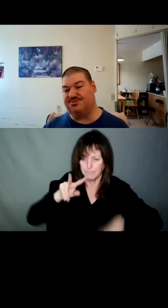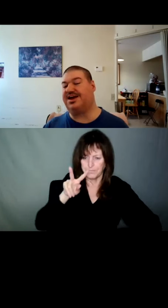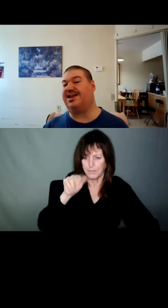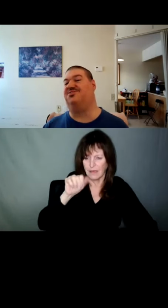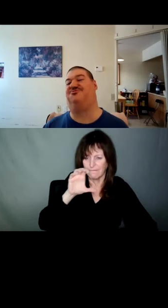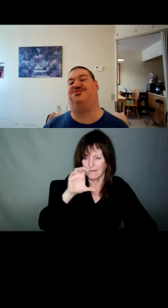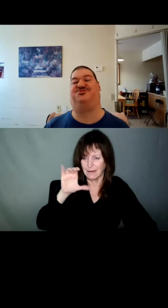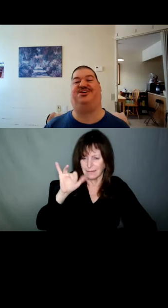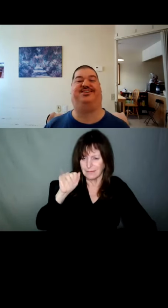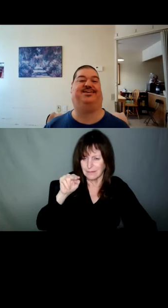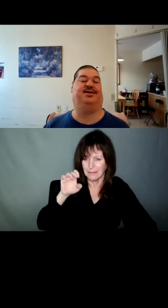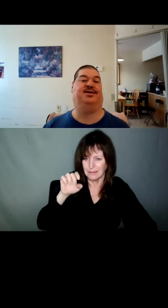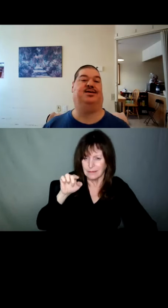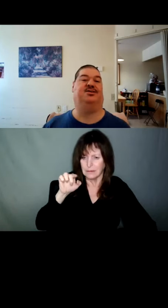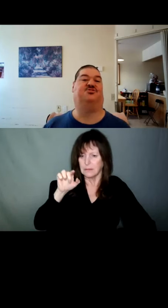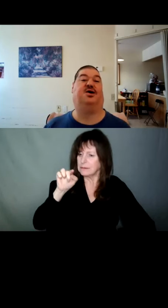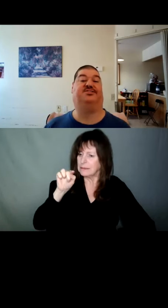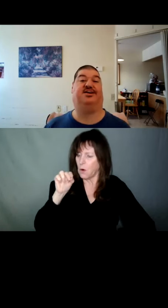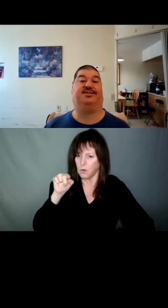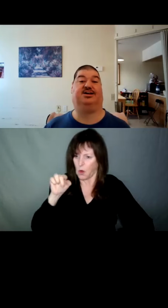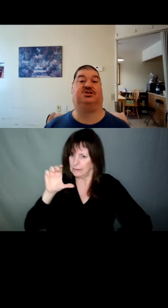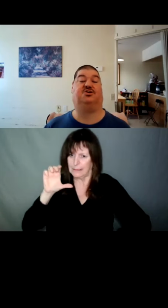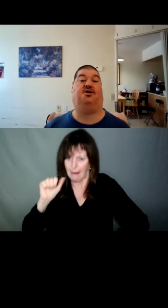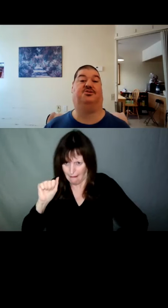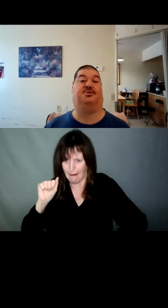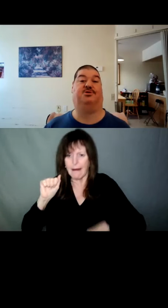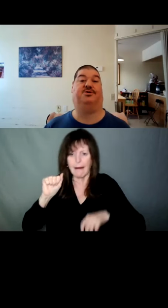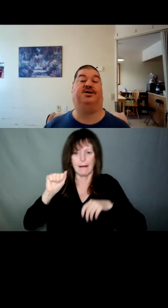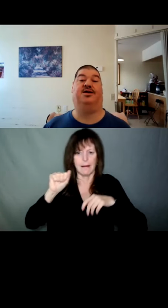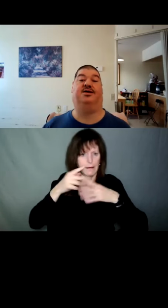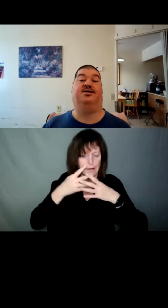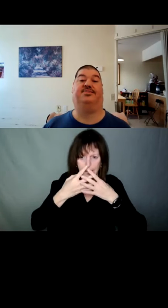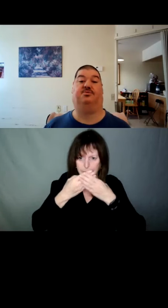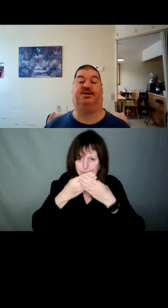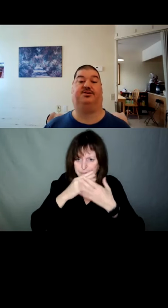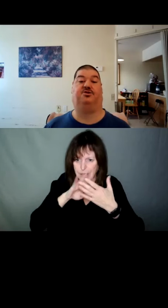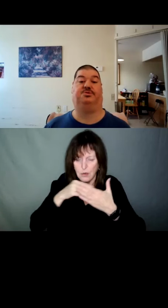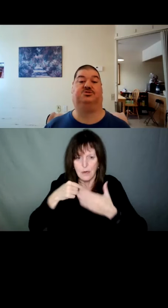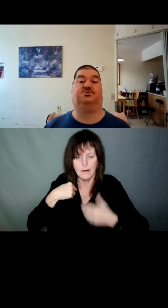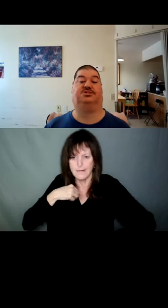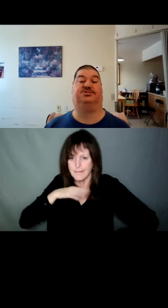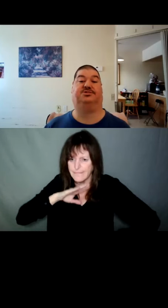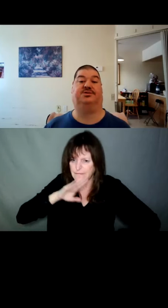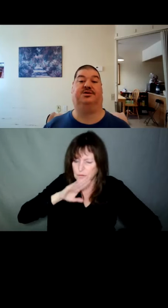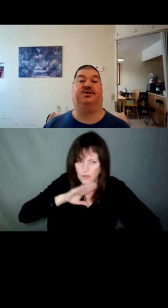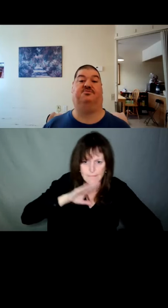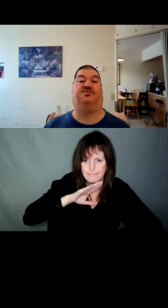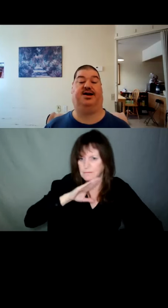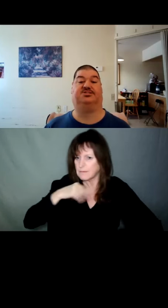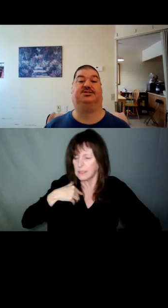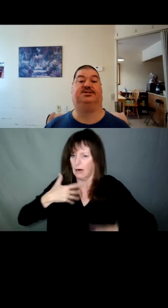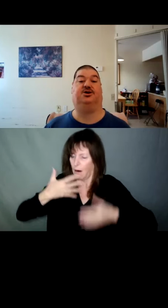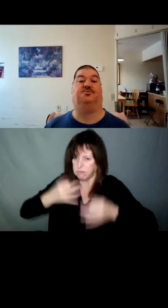I tried working using the online vaccine , everything was booked